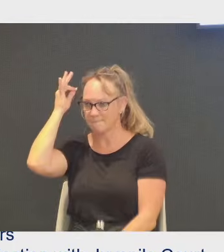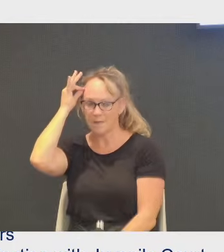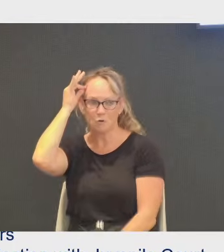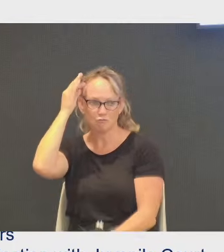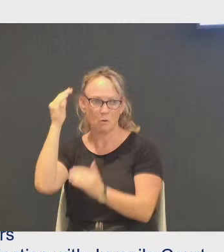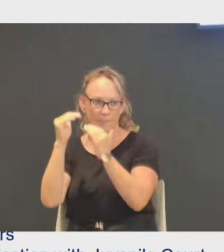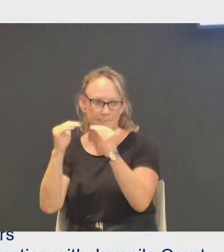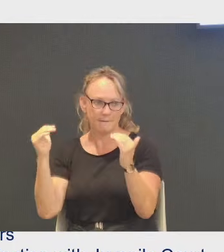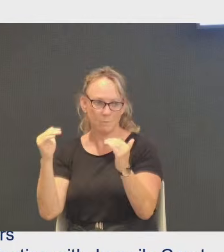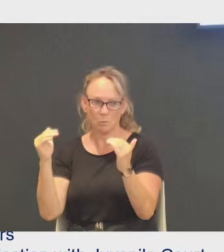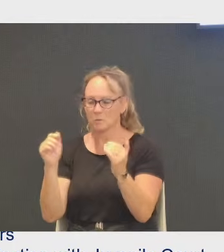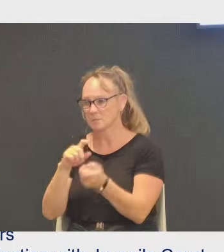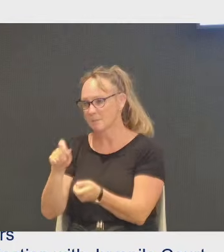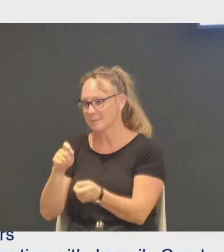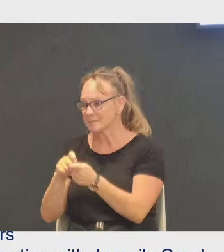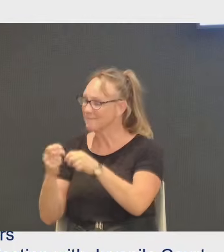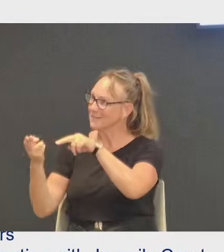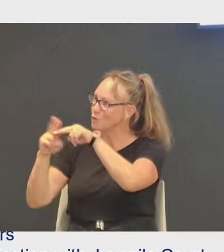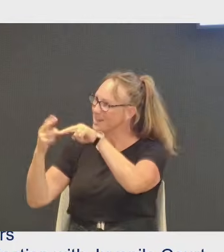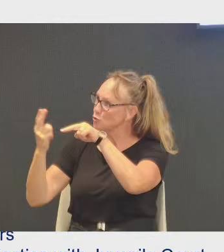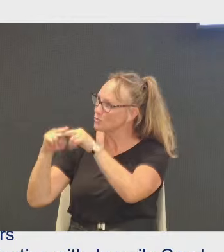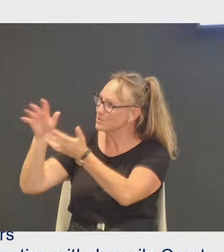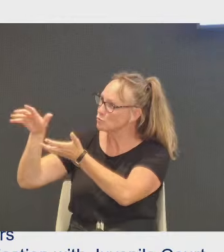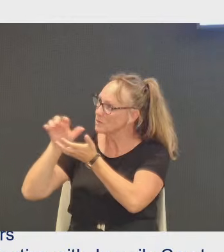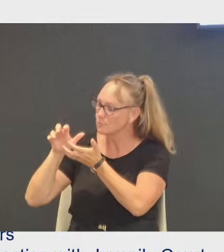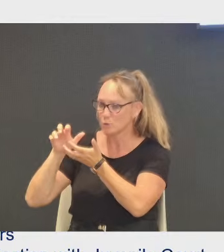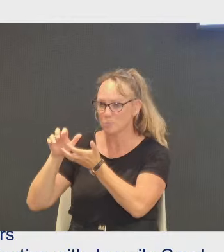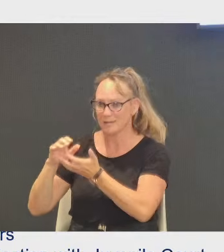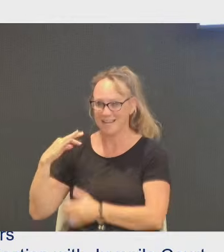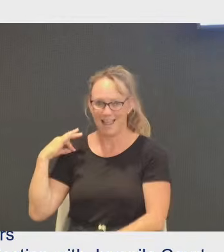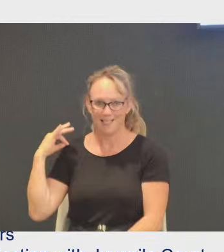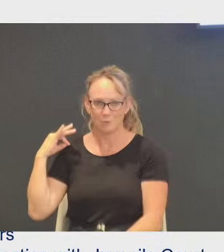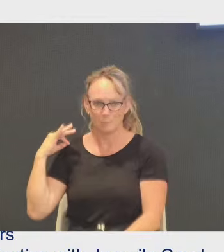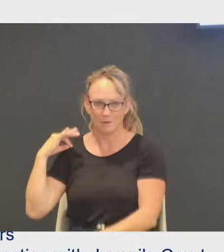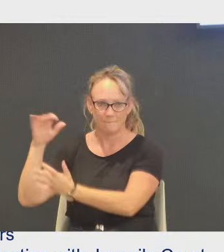specifically for increased reimbursements and eligibility for reimbursement. Thank you so much,